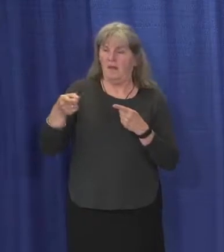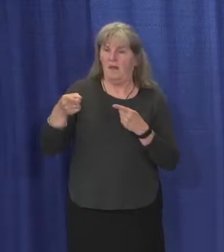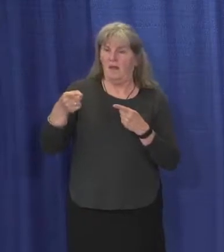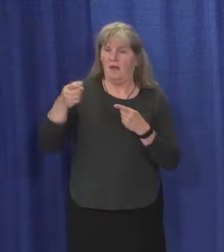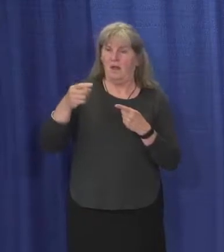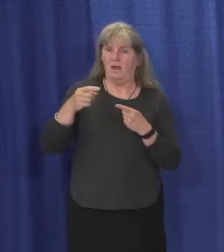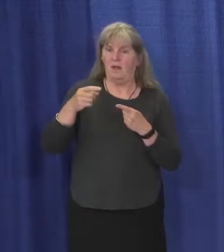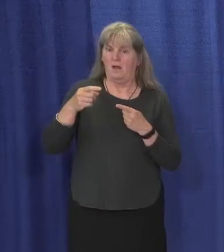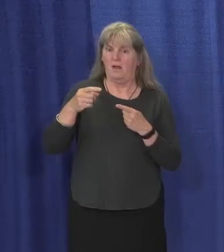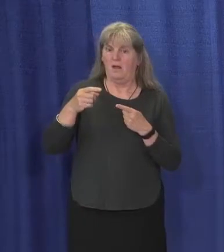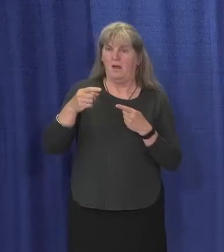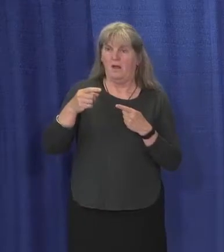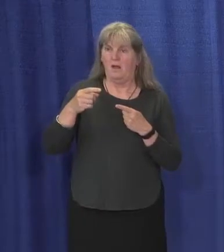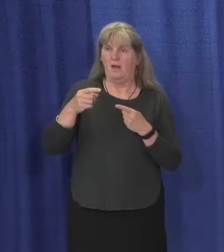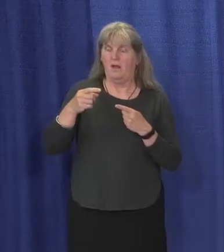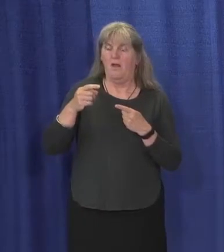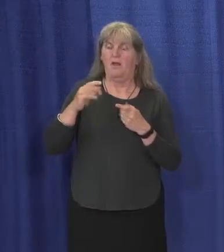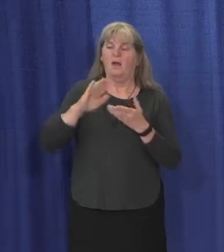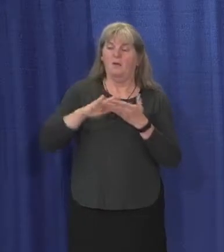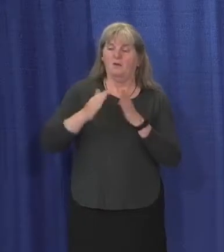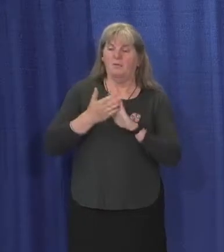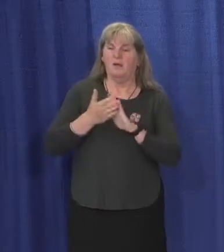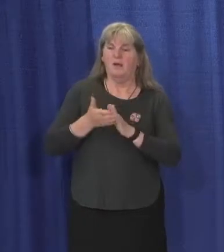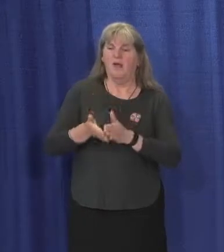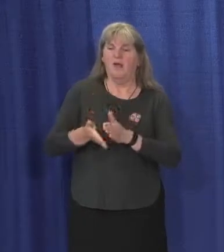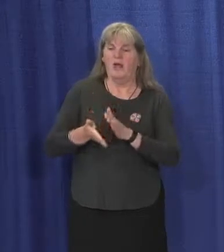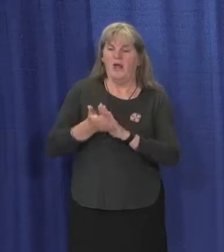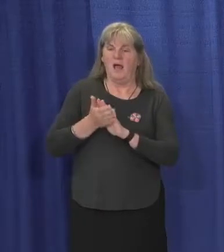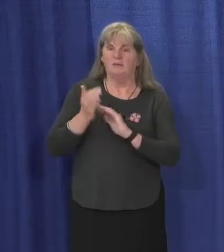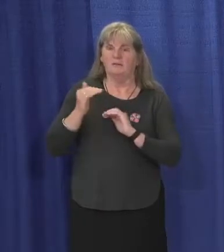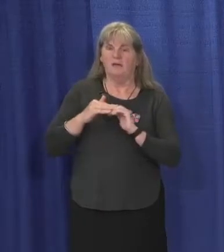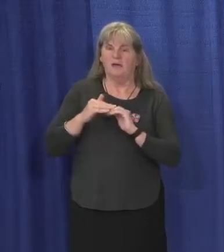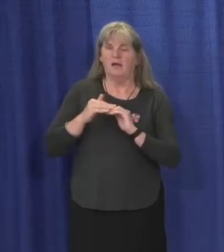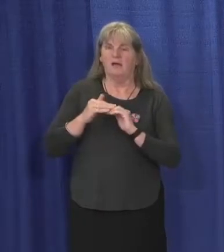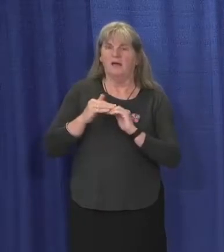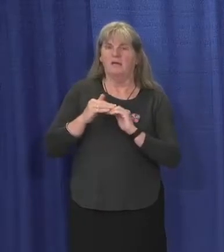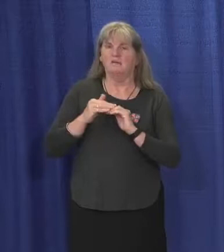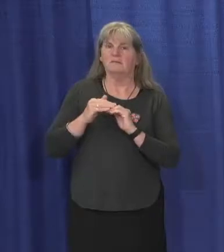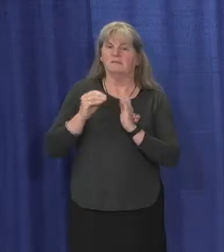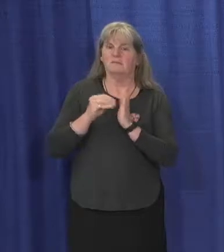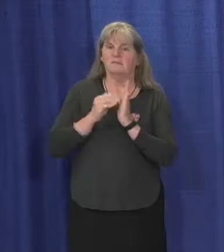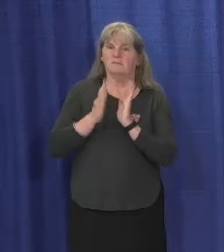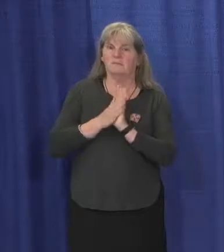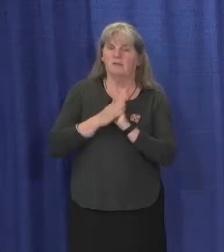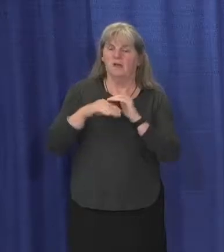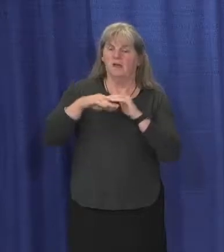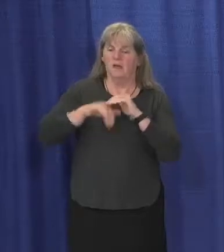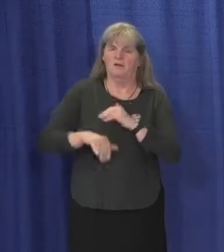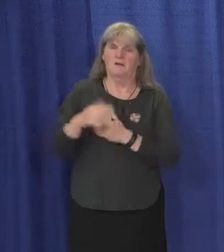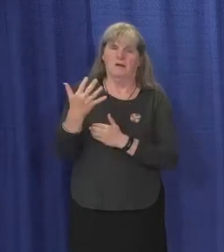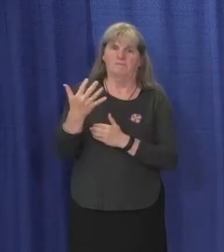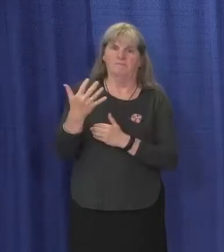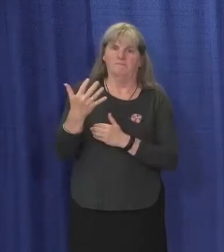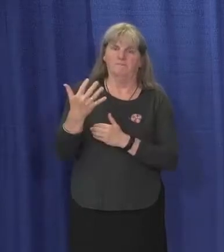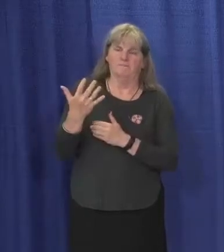the request to publish less than five and we are looking at that right now for that potential